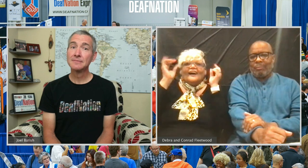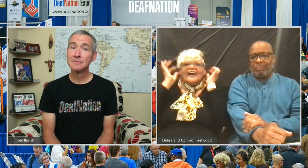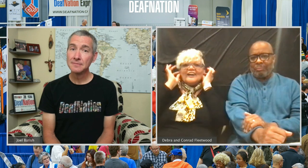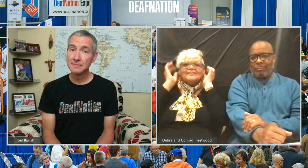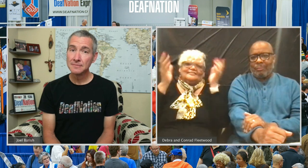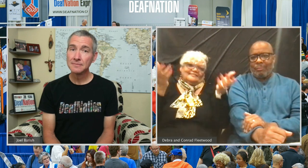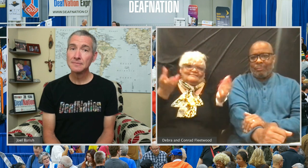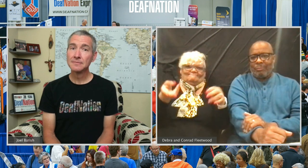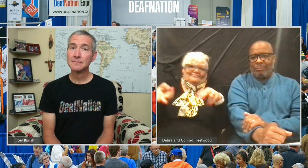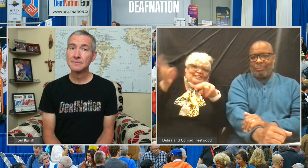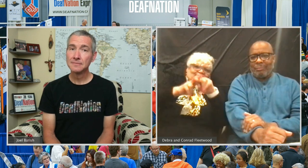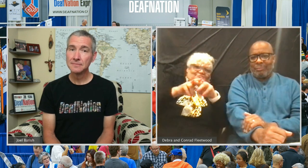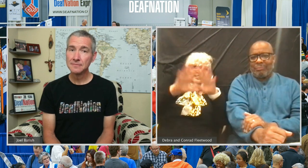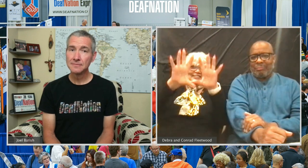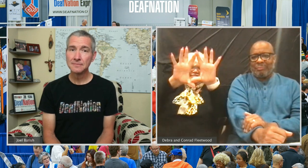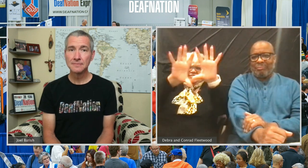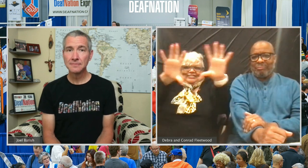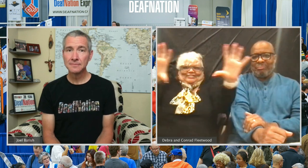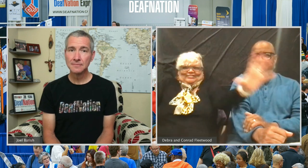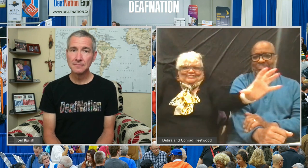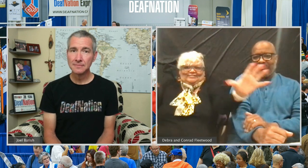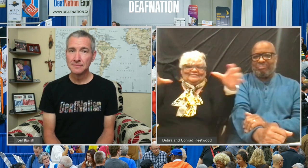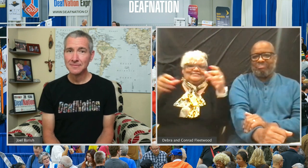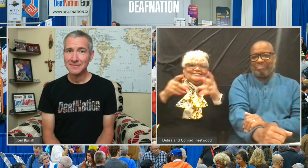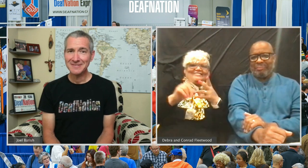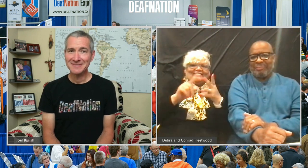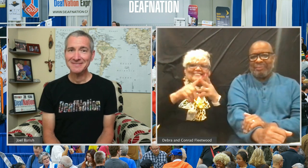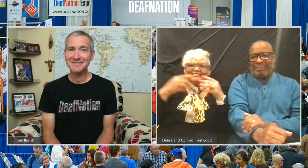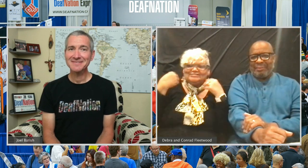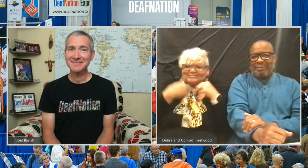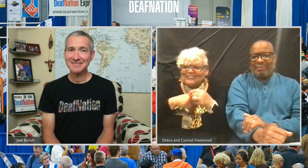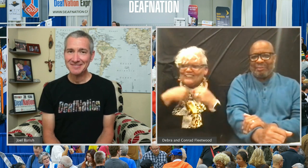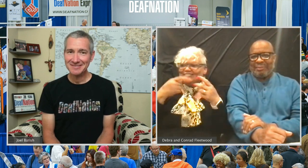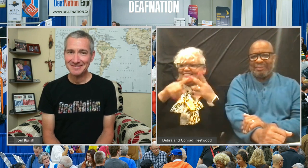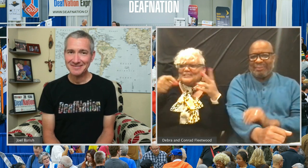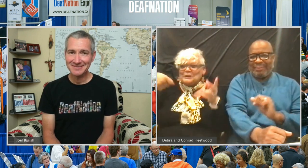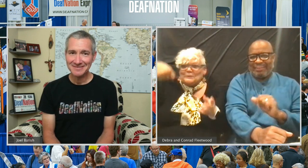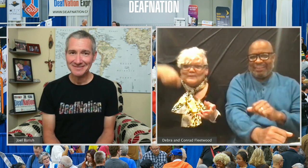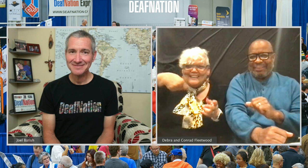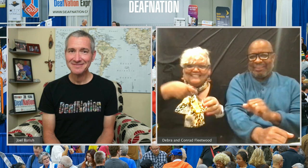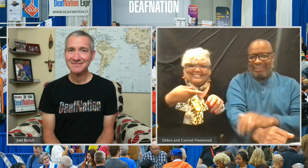A lot more earrings, scarves, bags.